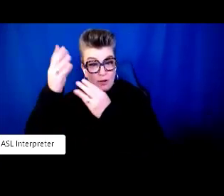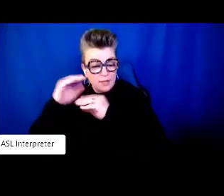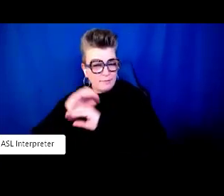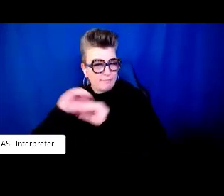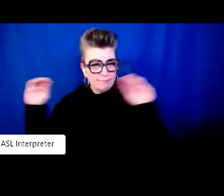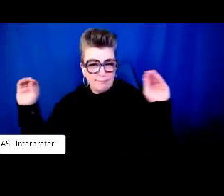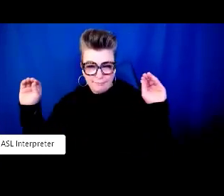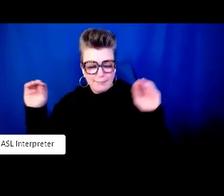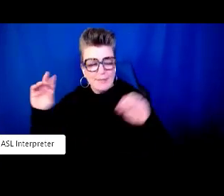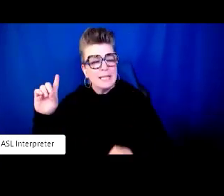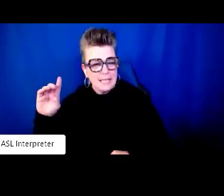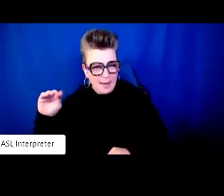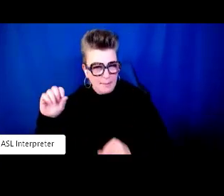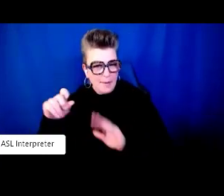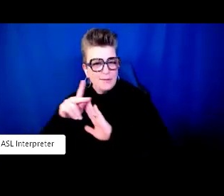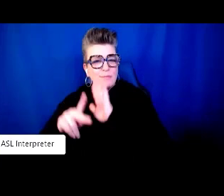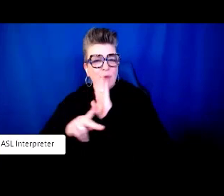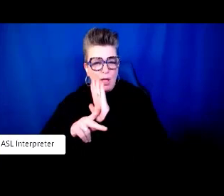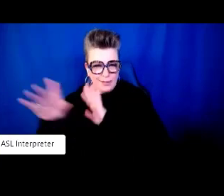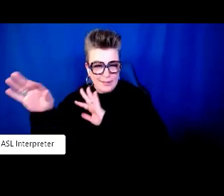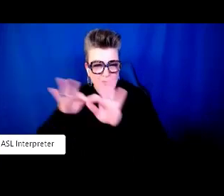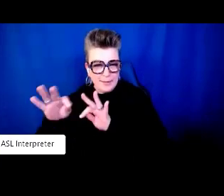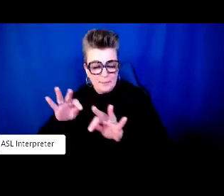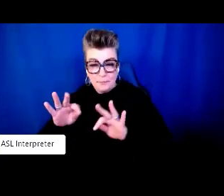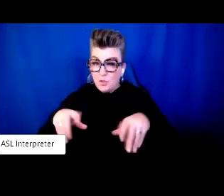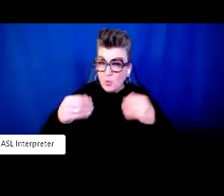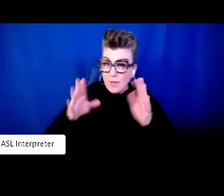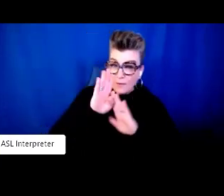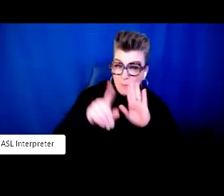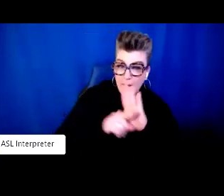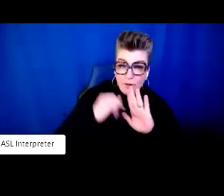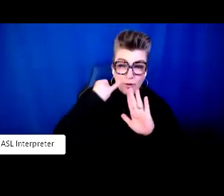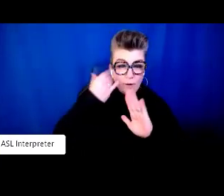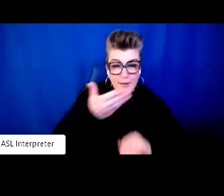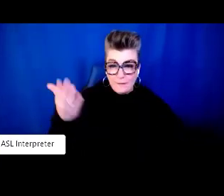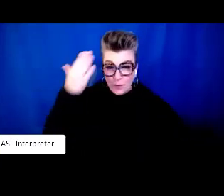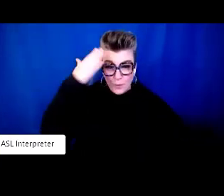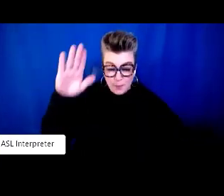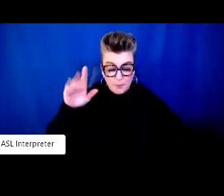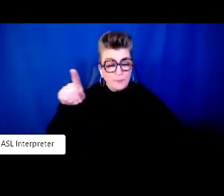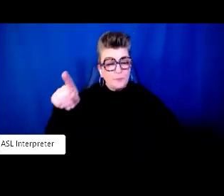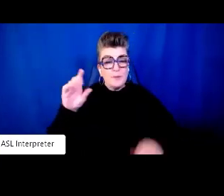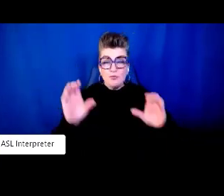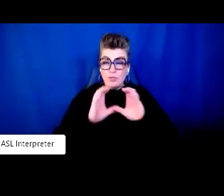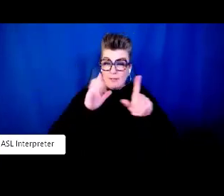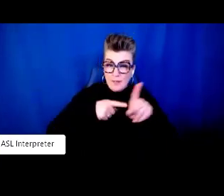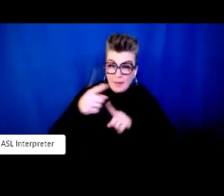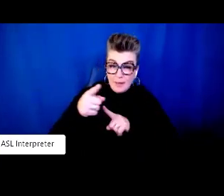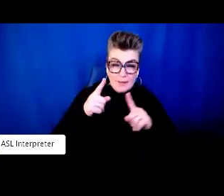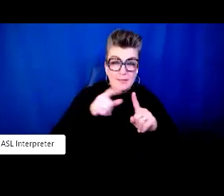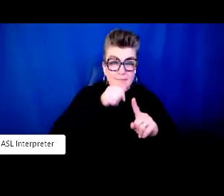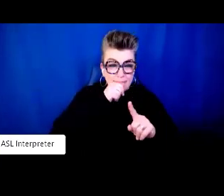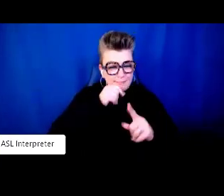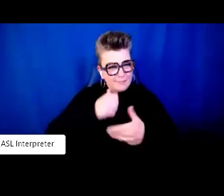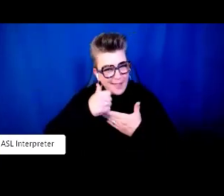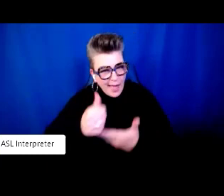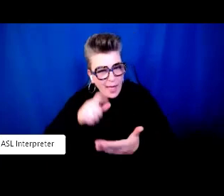for those not familiar with them, certificates of confidentiality help researchers protect the privacy of research participants' data